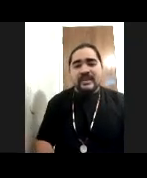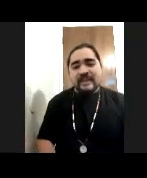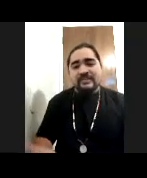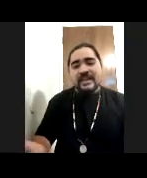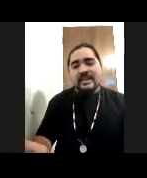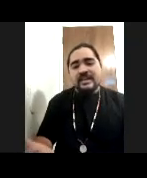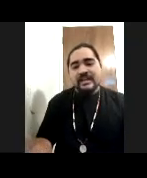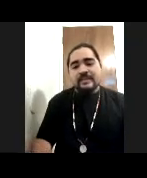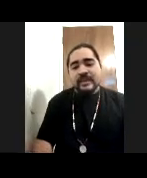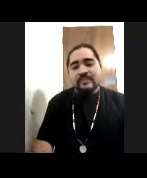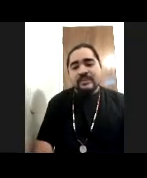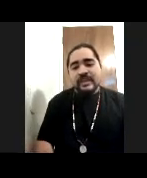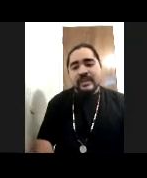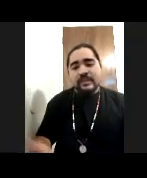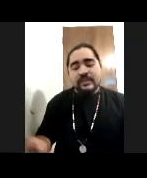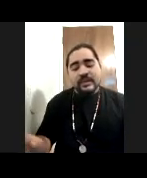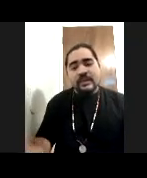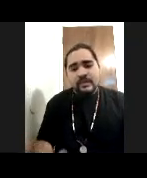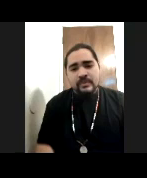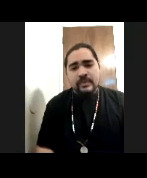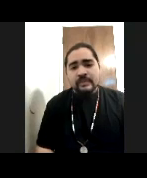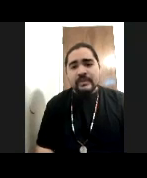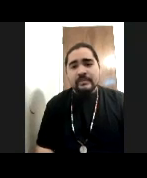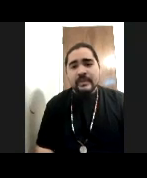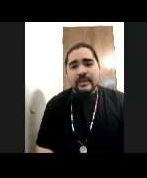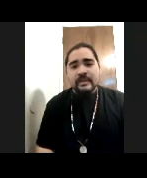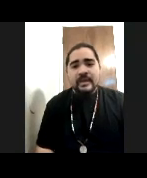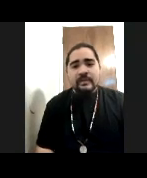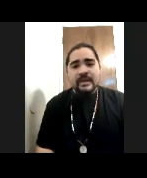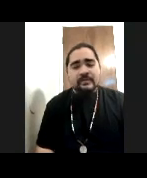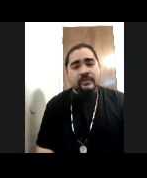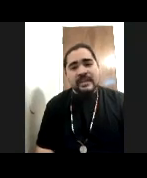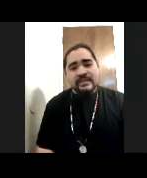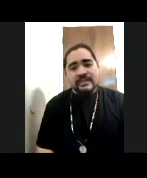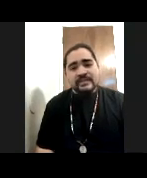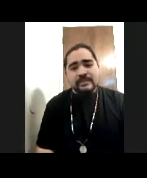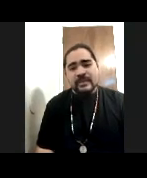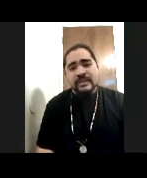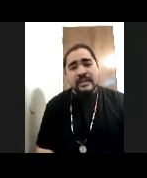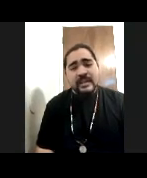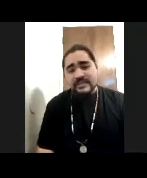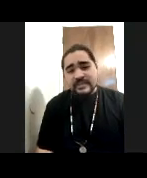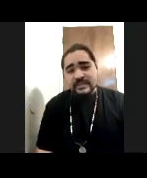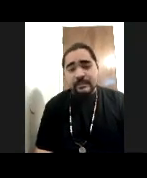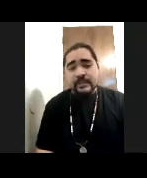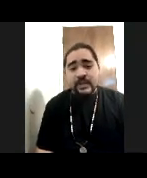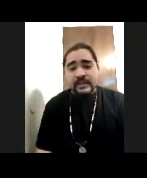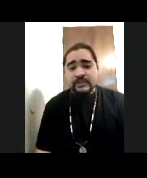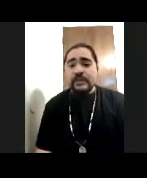and have that collaboration like with with all of them. And that would kind of create a sense of community and a sense of belonging as well.